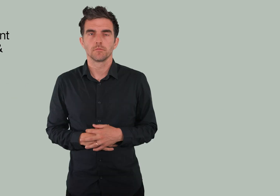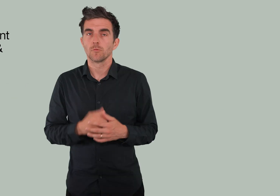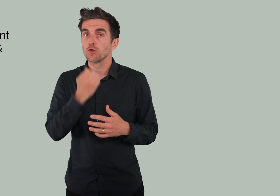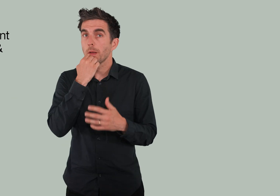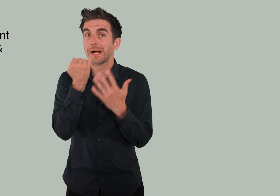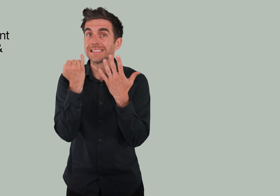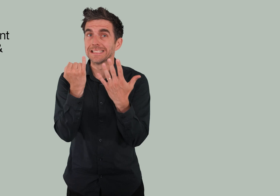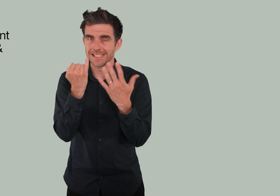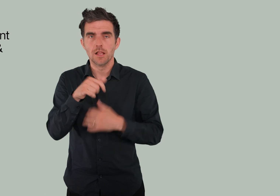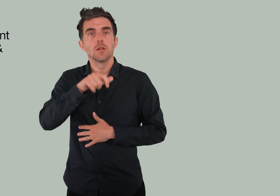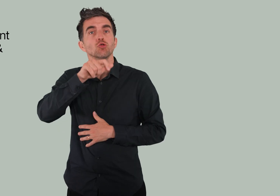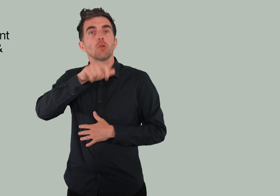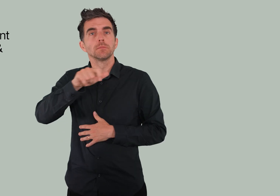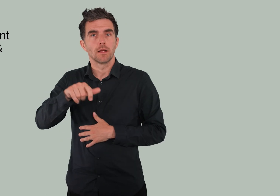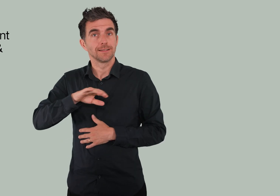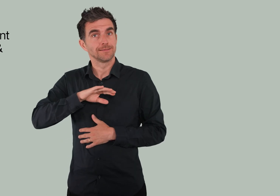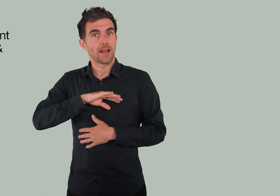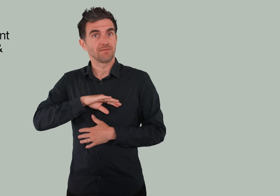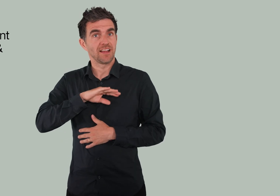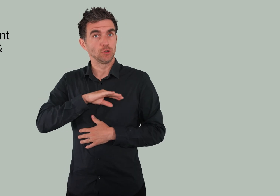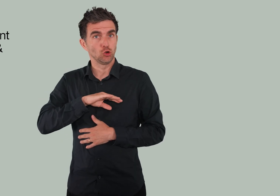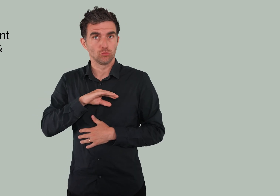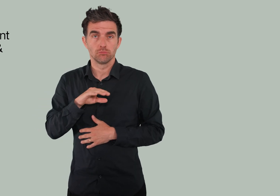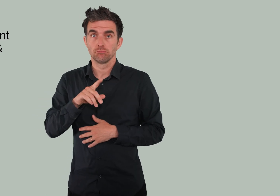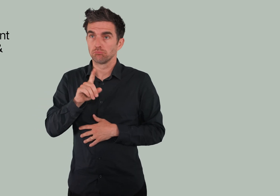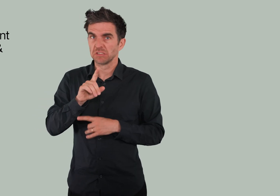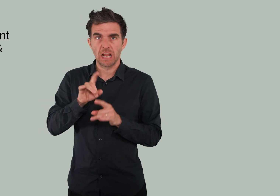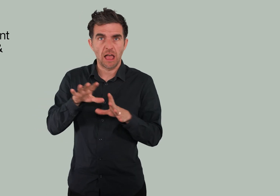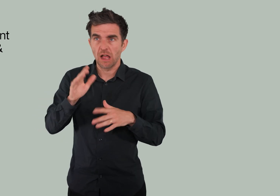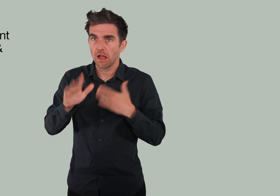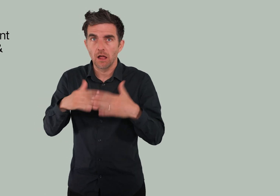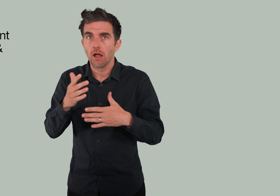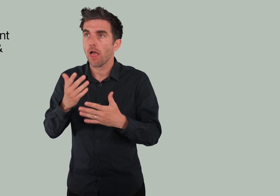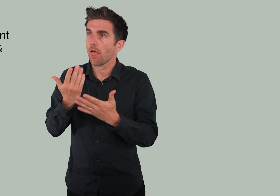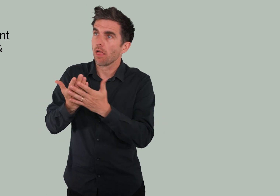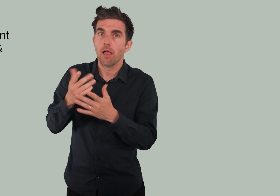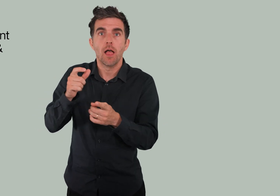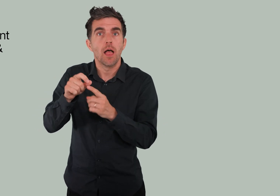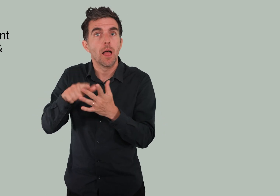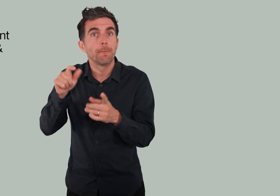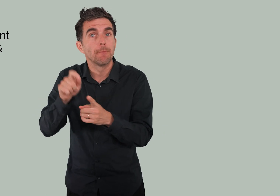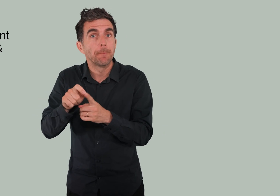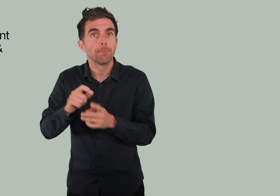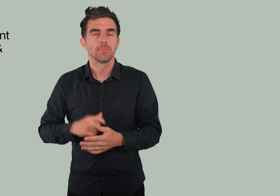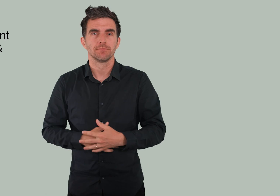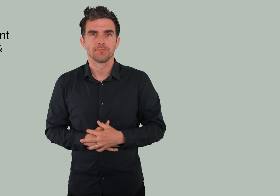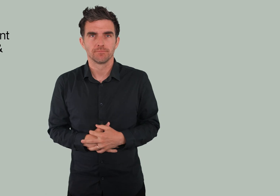6. Customer satisfaction and experiences of claiming PIP